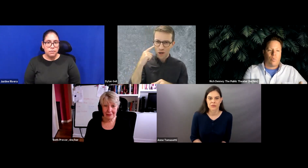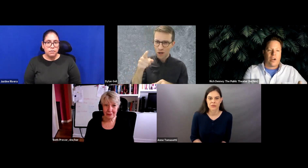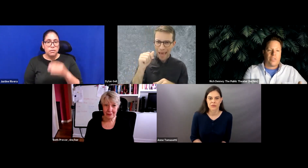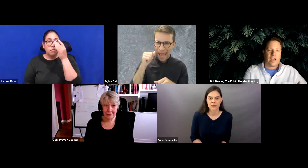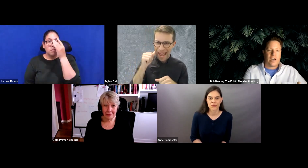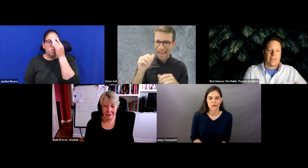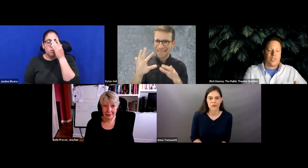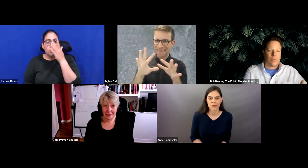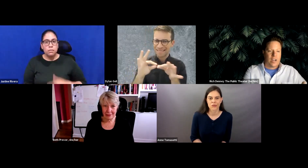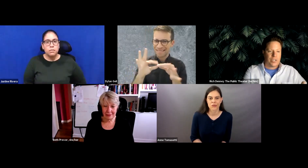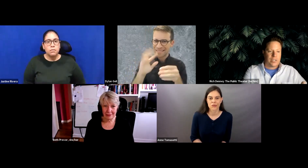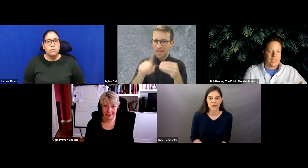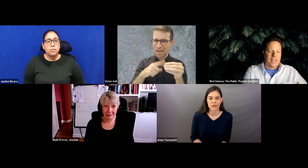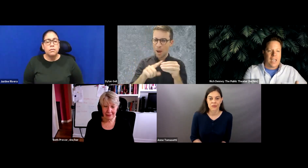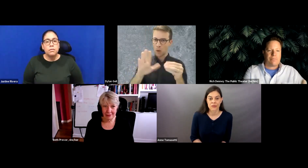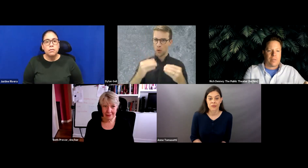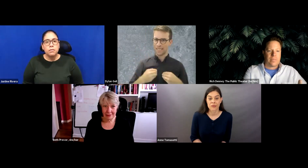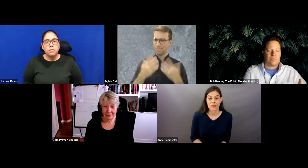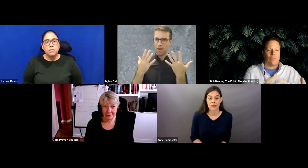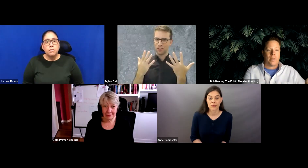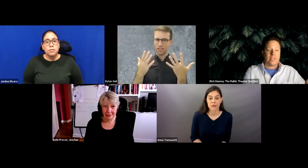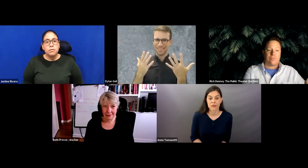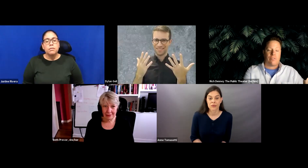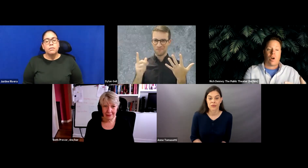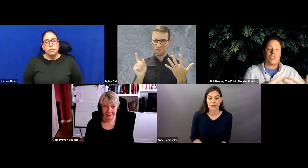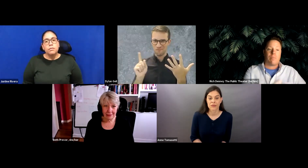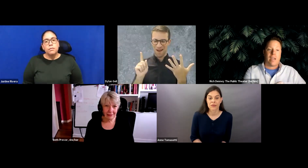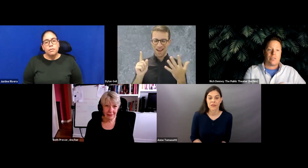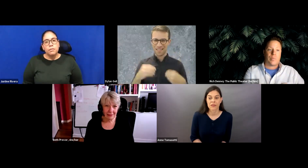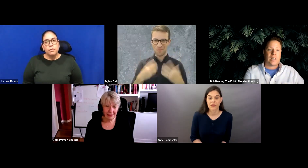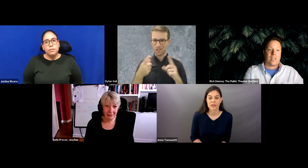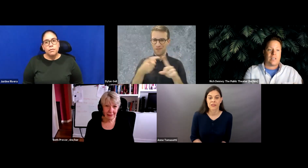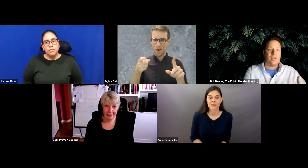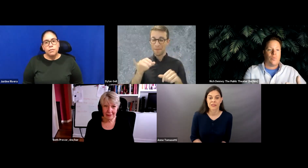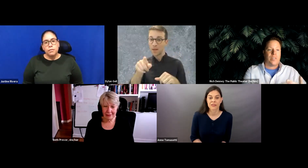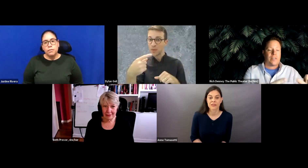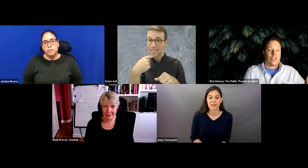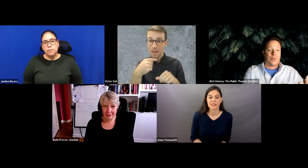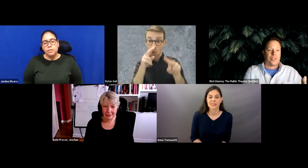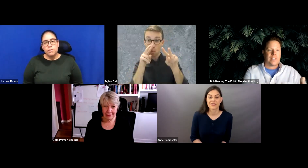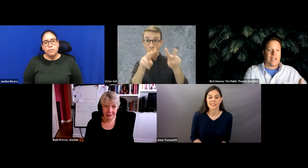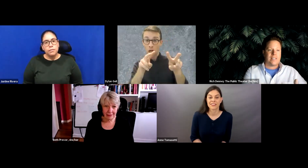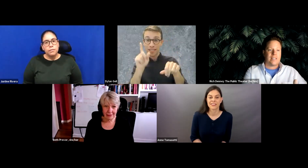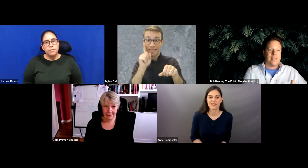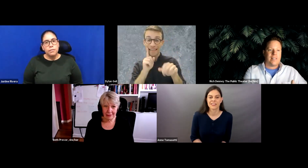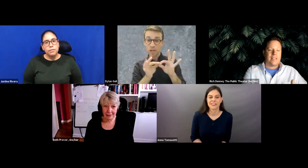where the kind of inspiration came from, these moments of watching the mayor speaking with Deaf interpreters and these